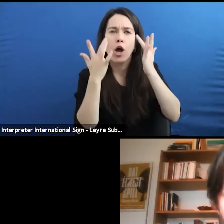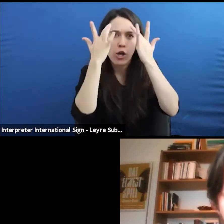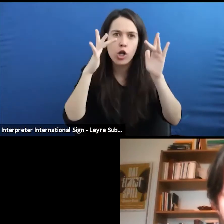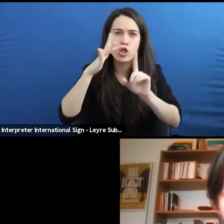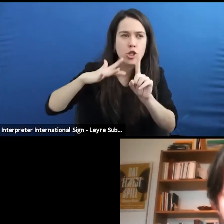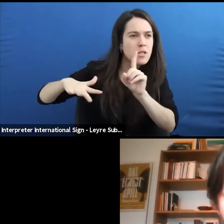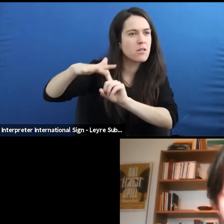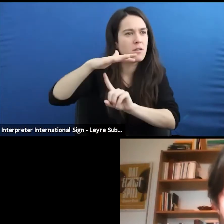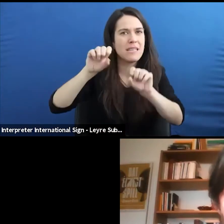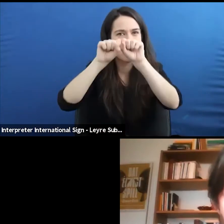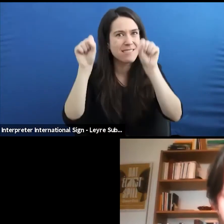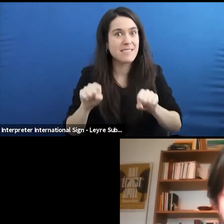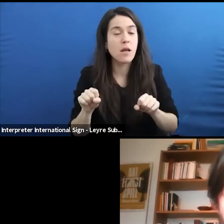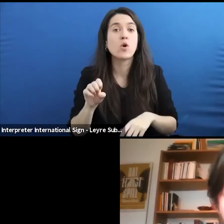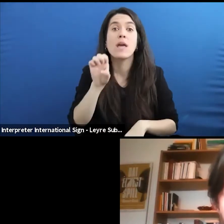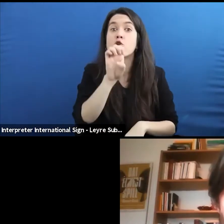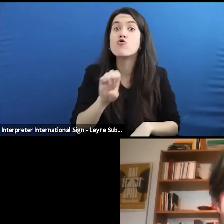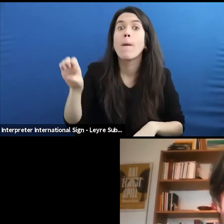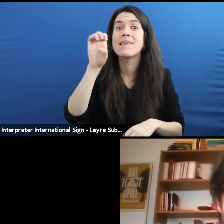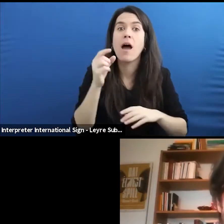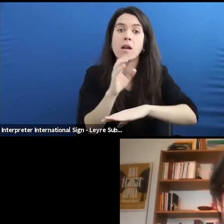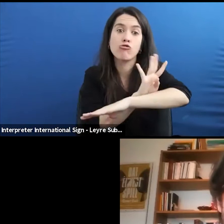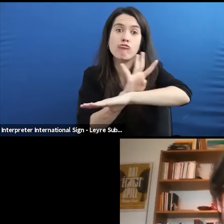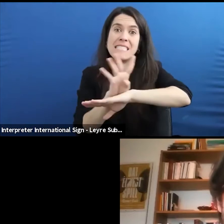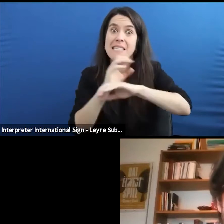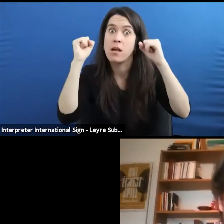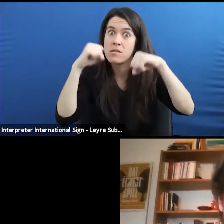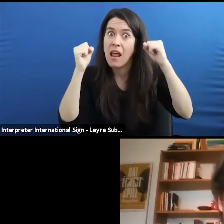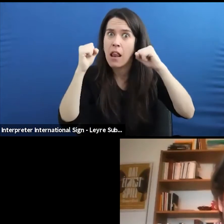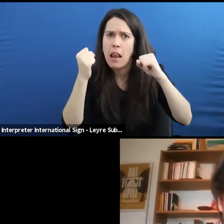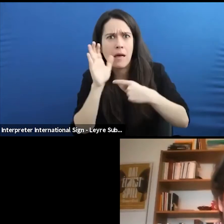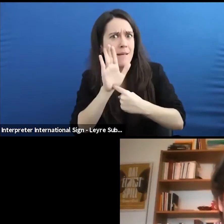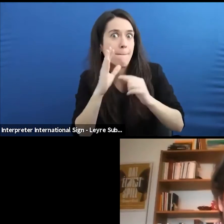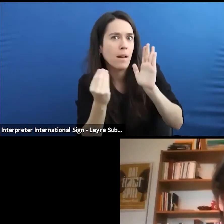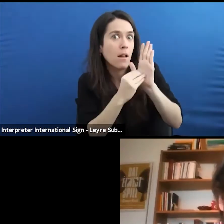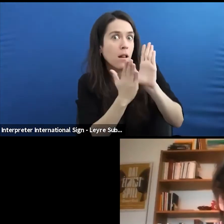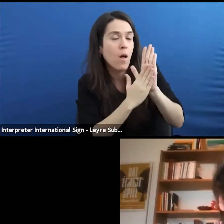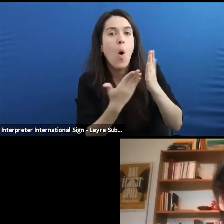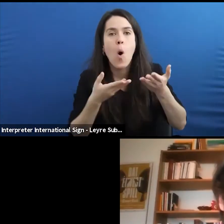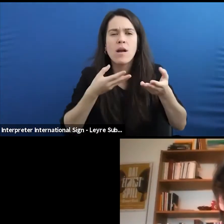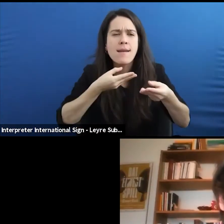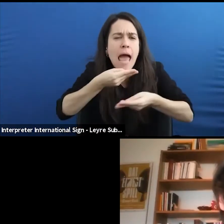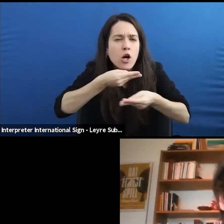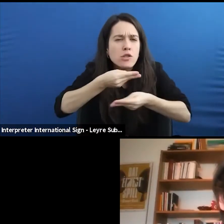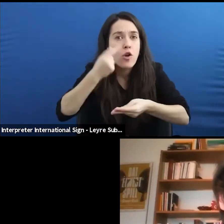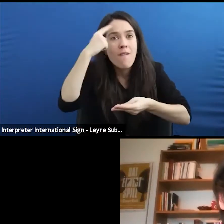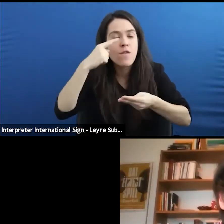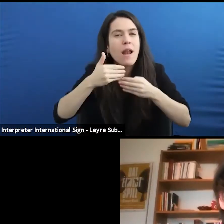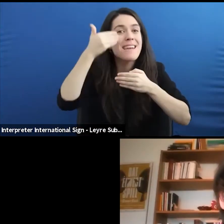of the European Green Deal and the negotiations for the next multi-annual financial framework.We